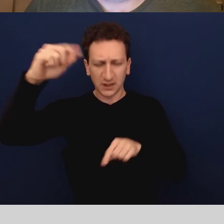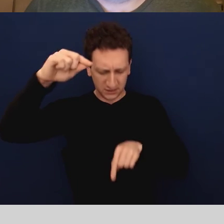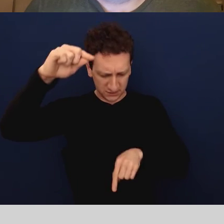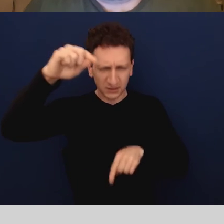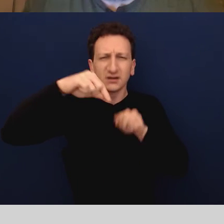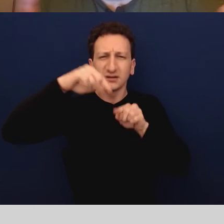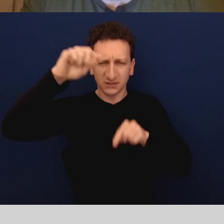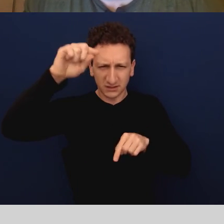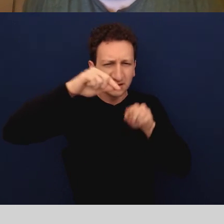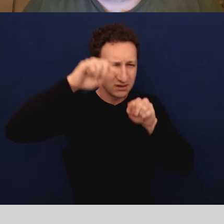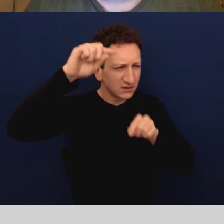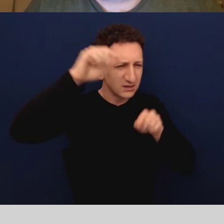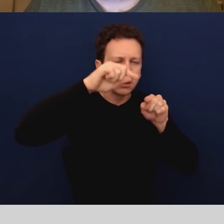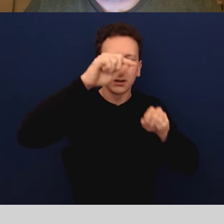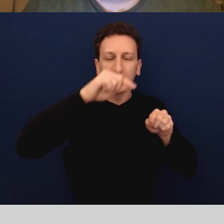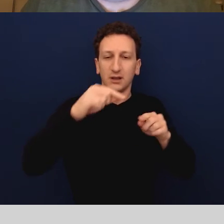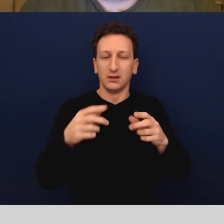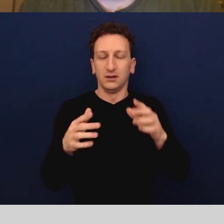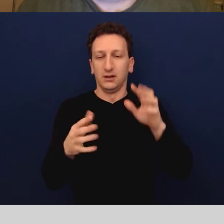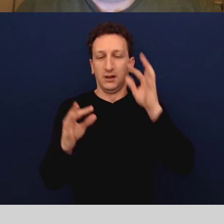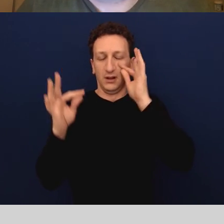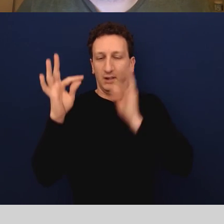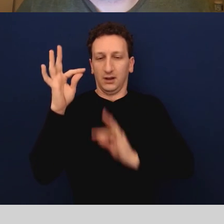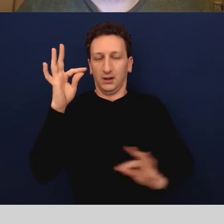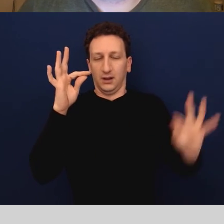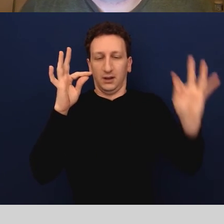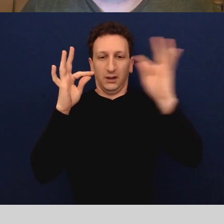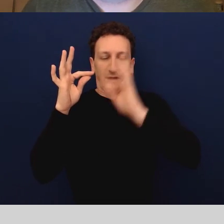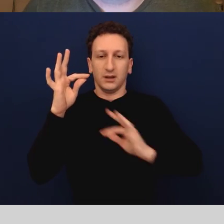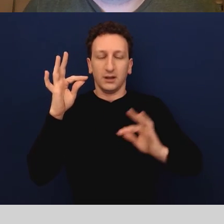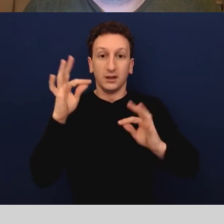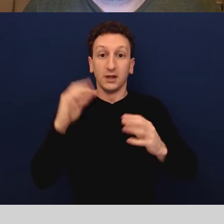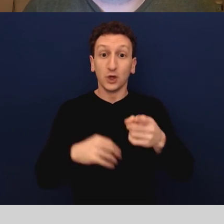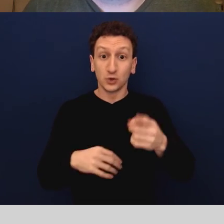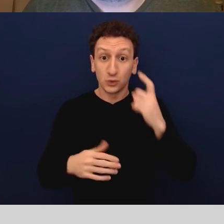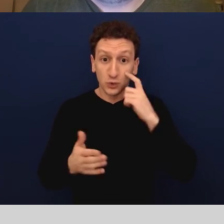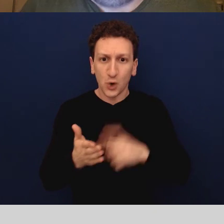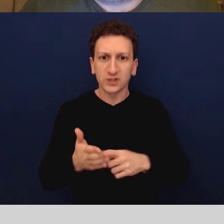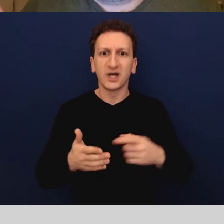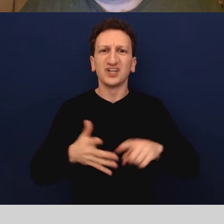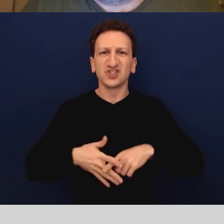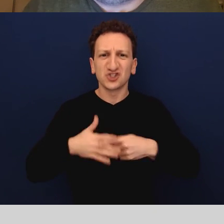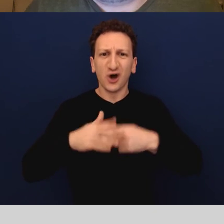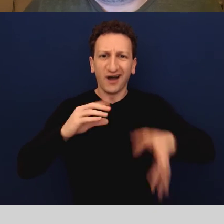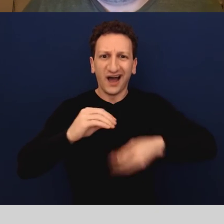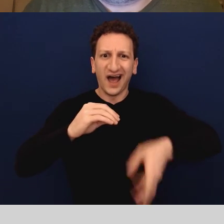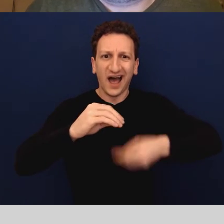There's no reason to that. Like only four options will be there and it's gonna go bigger and bigger and bigger